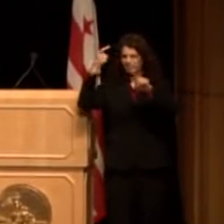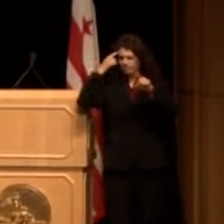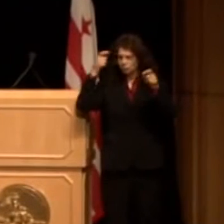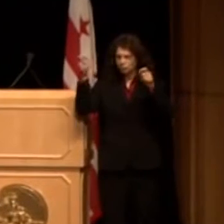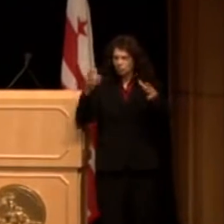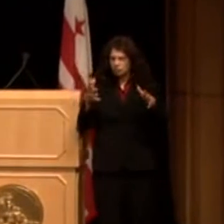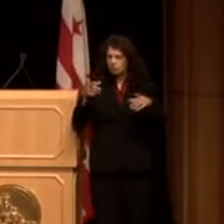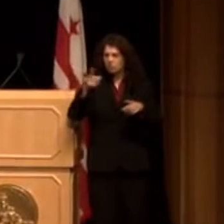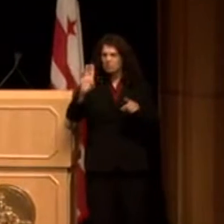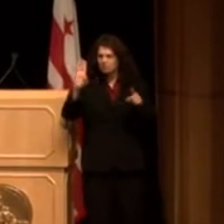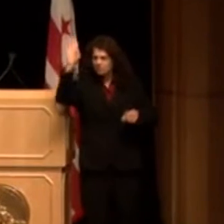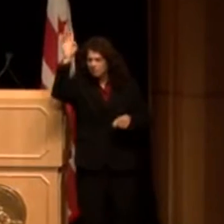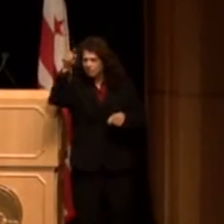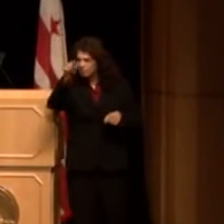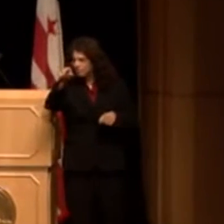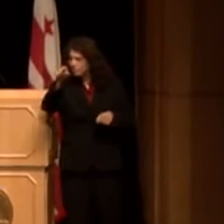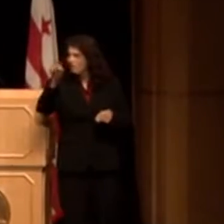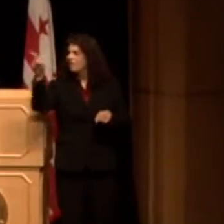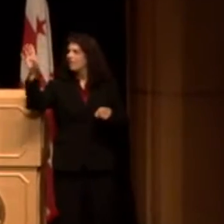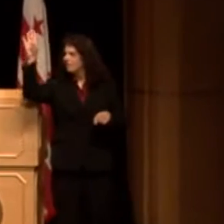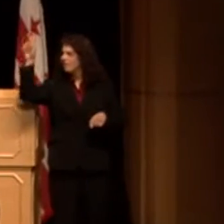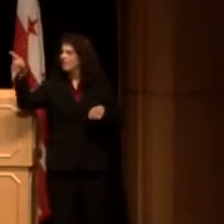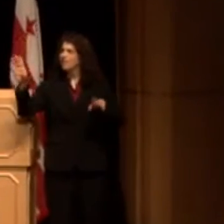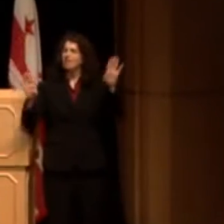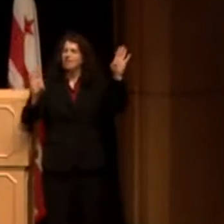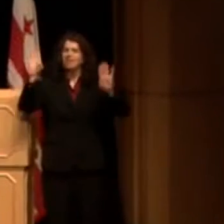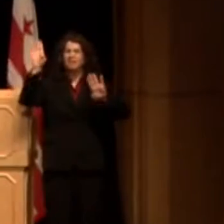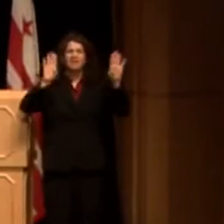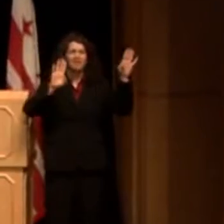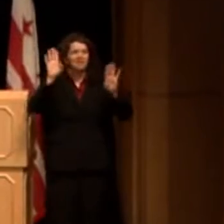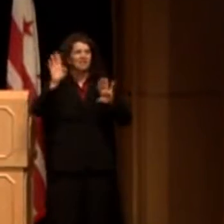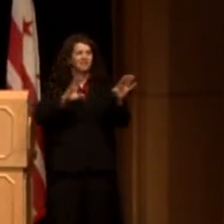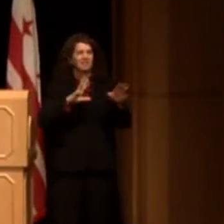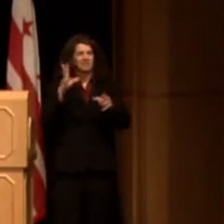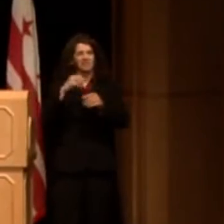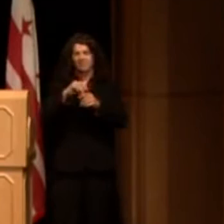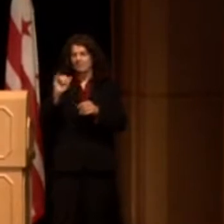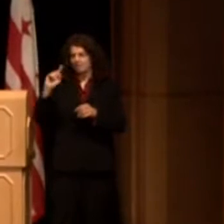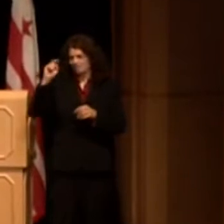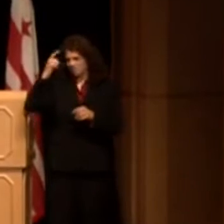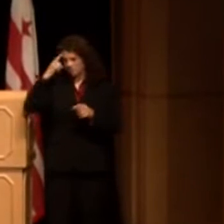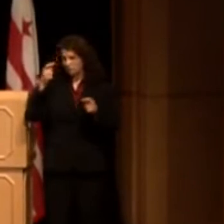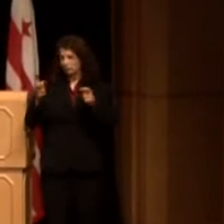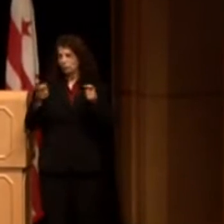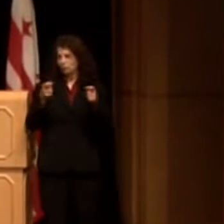AND A FEW OTHER LOCATION THAT ARE HERE.